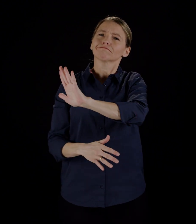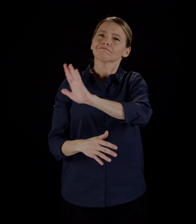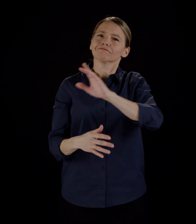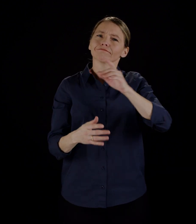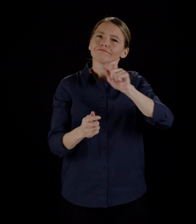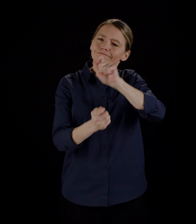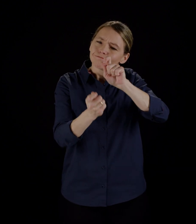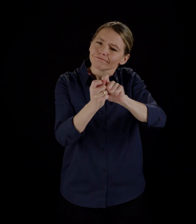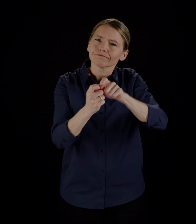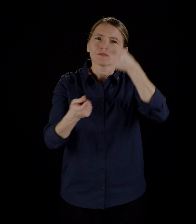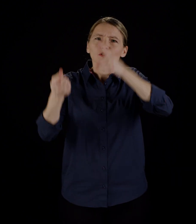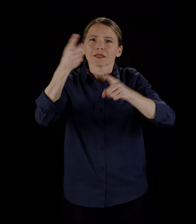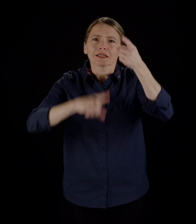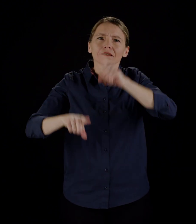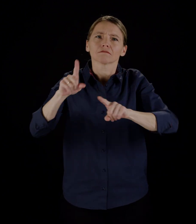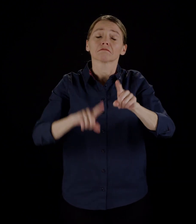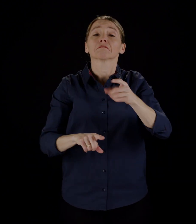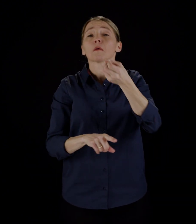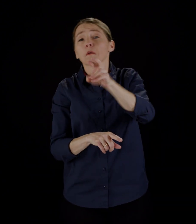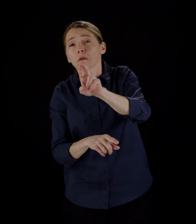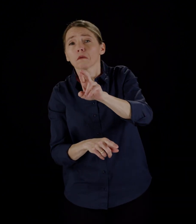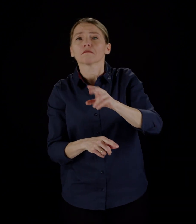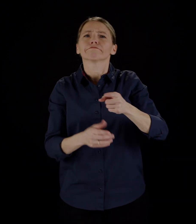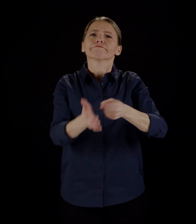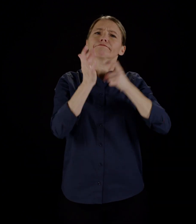Appropriate fees that may be relevant include: